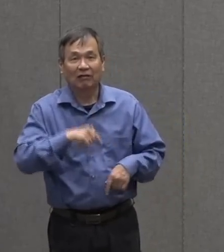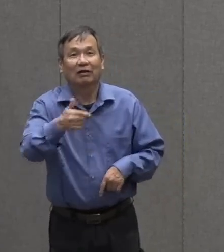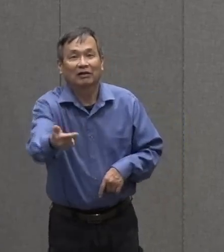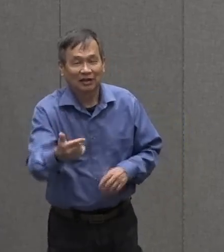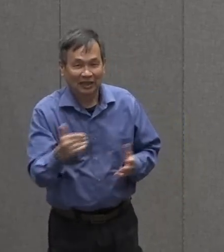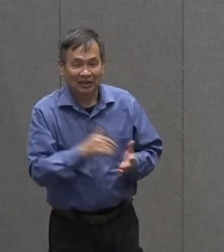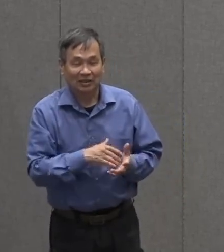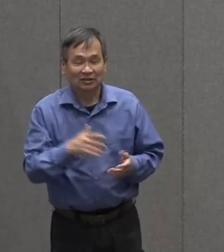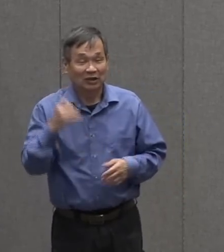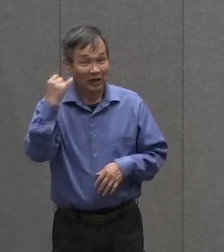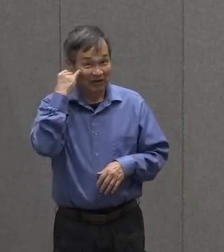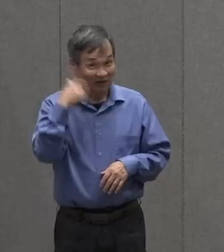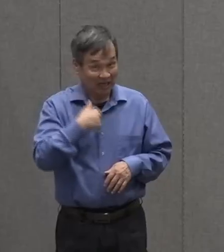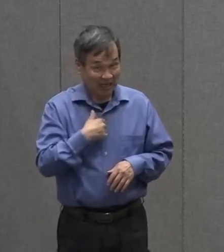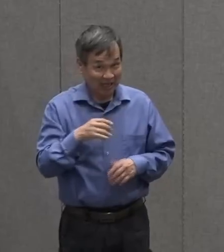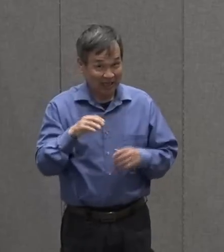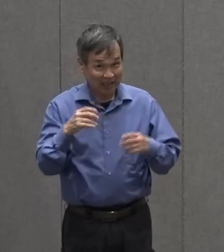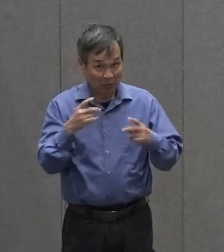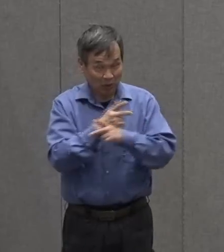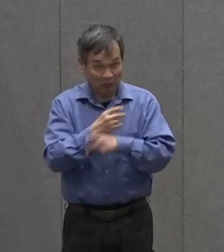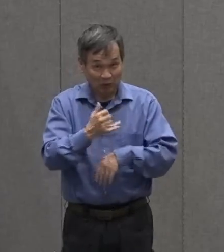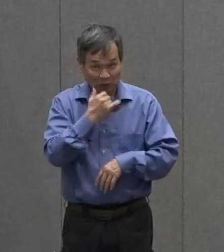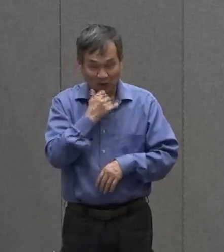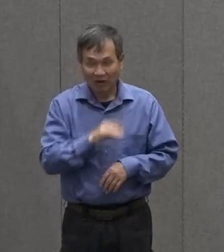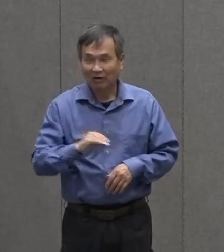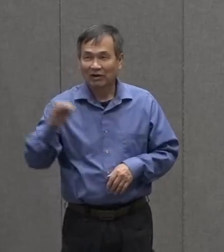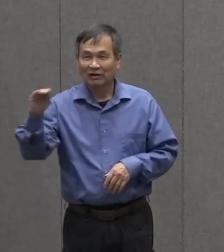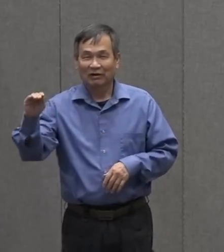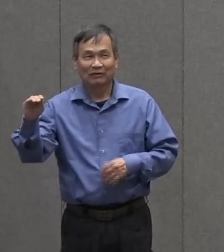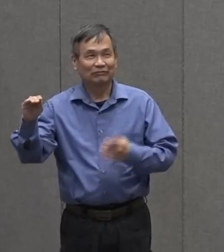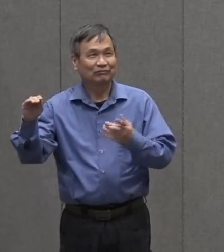I lost my turn. And I couldn't put my counter down on there.